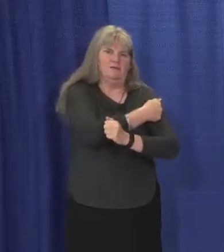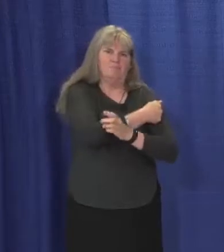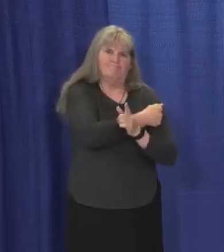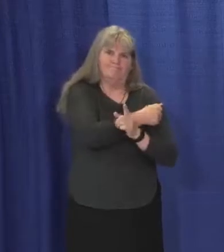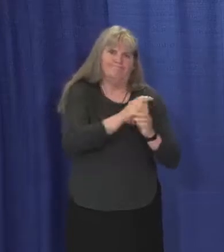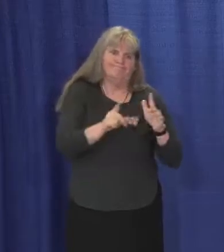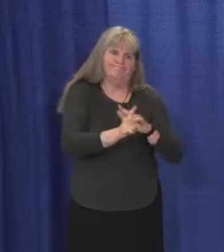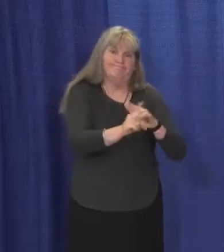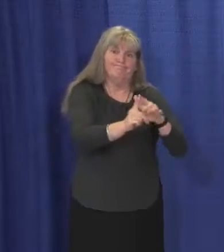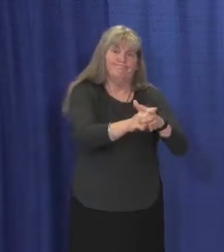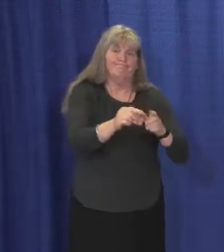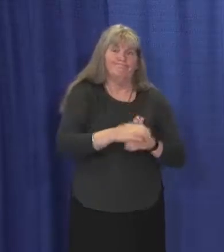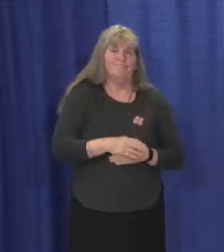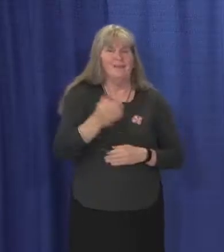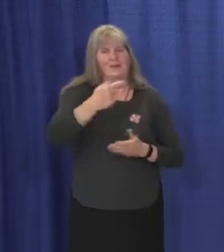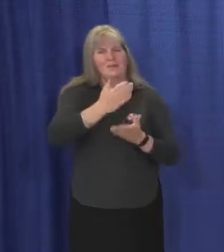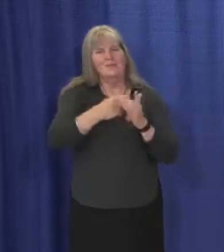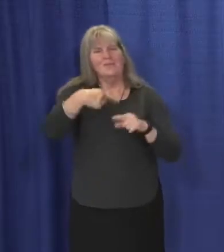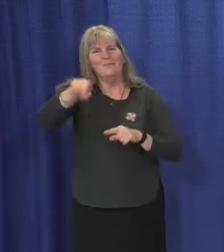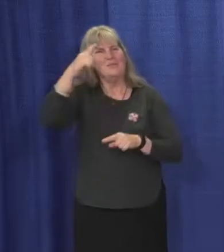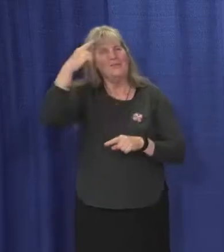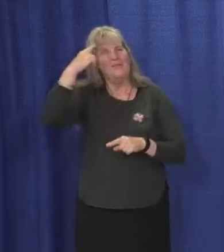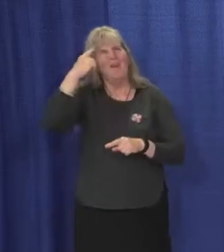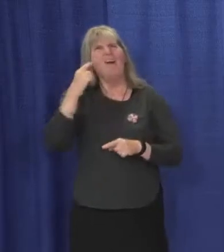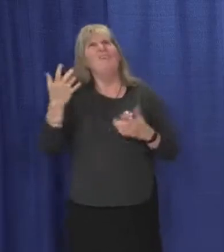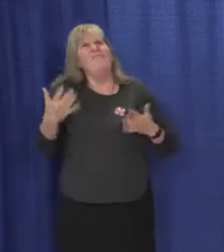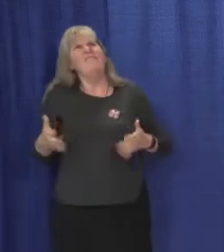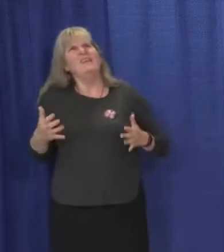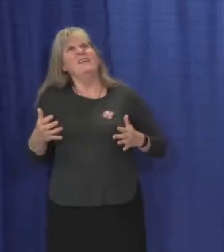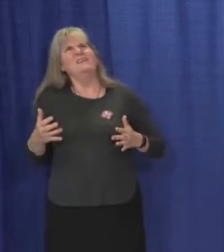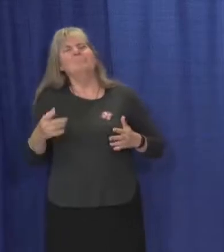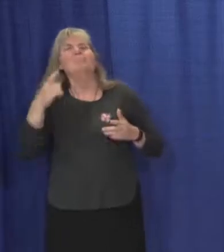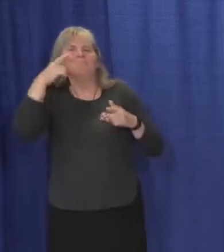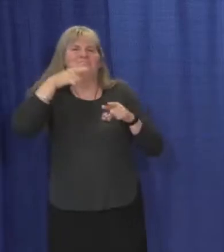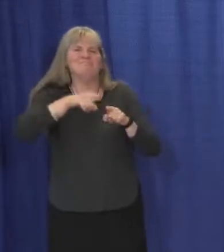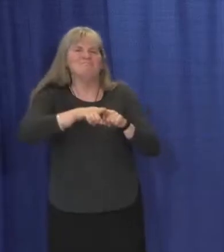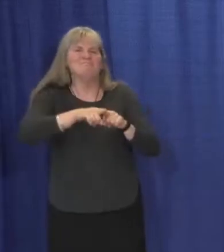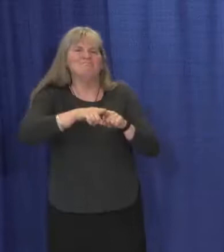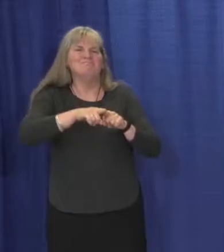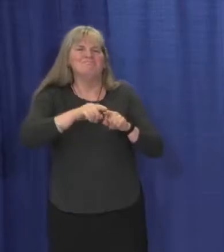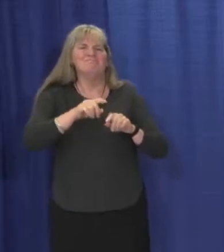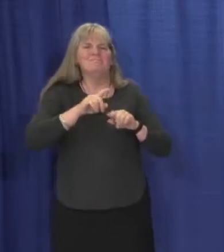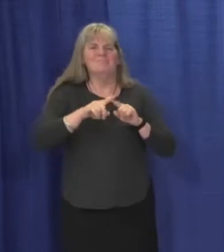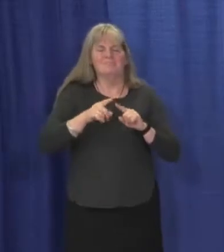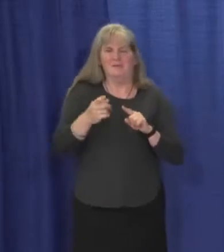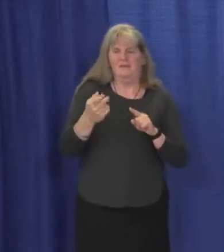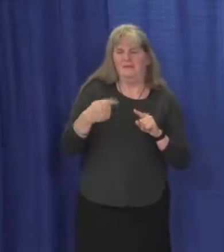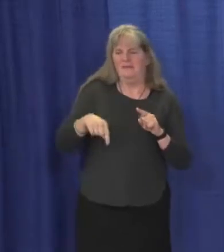For those of you who think they should have ended a while ago, I'm with you.